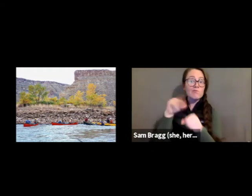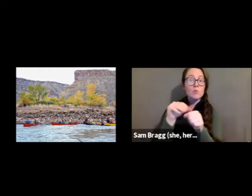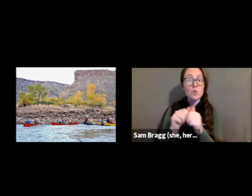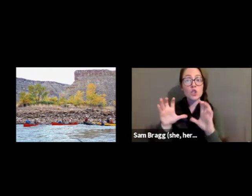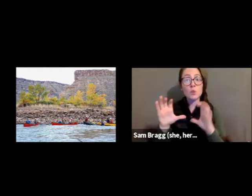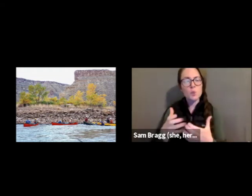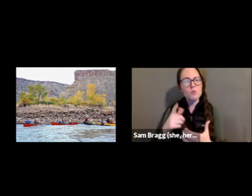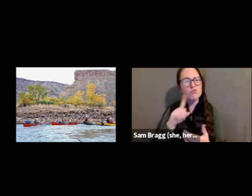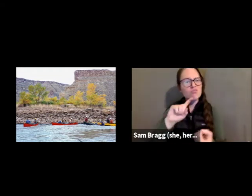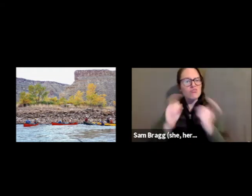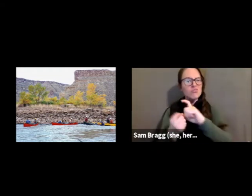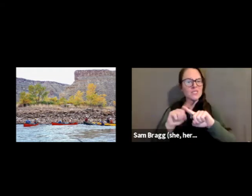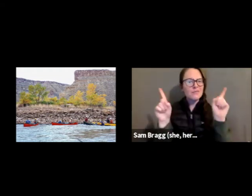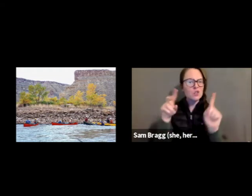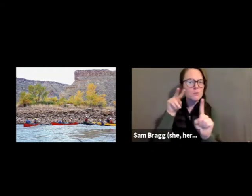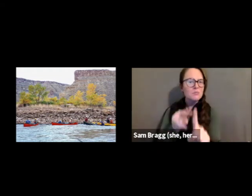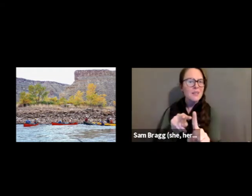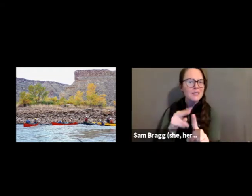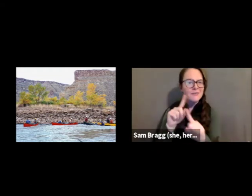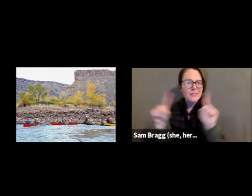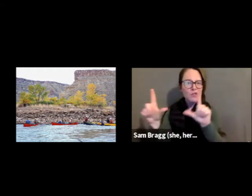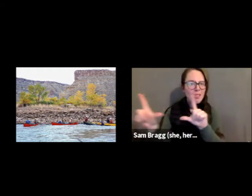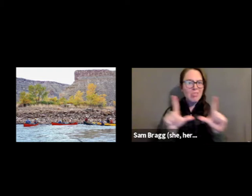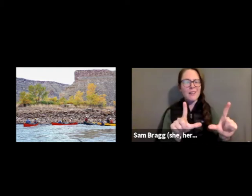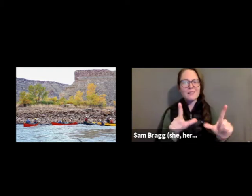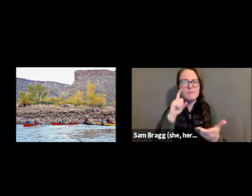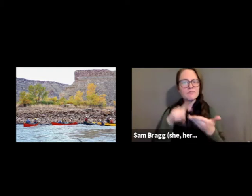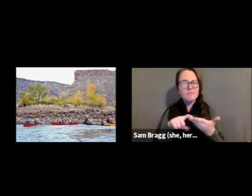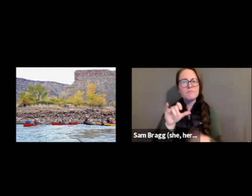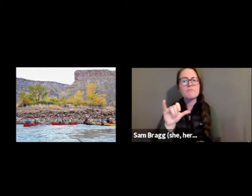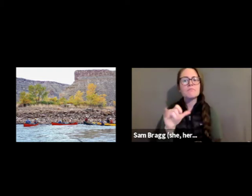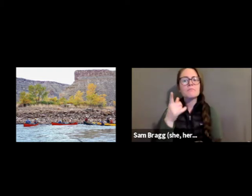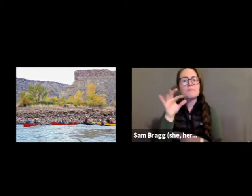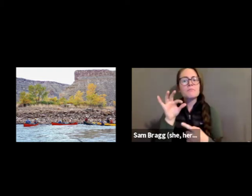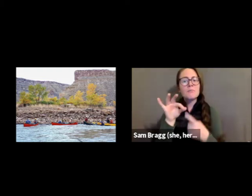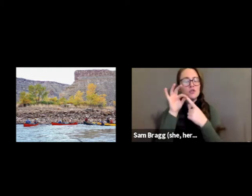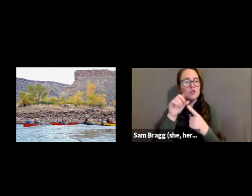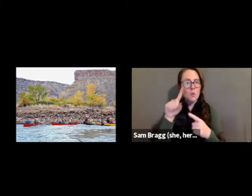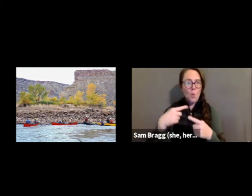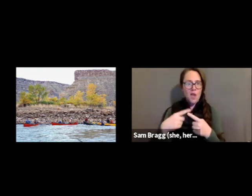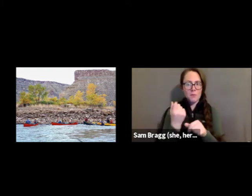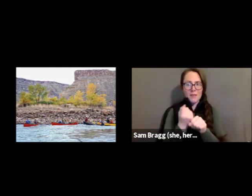He discussed me becoming involved with the group and that comparison was really powerful and